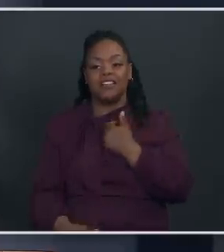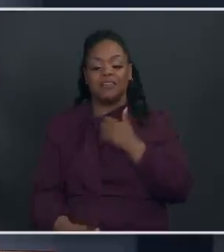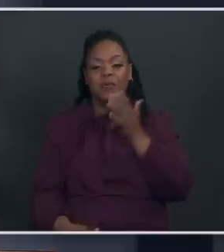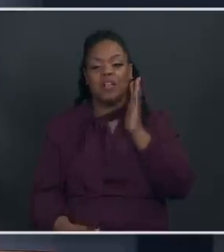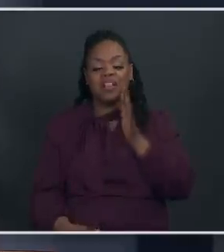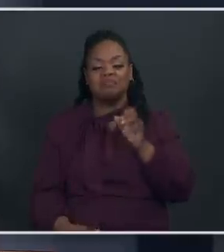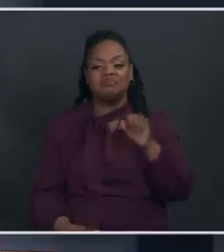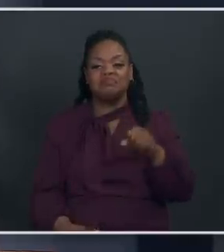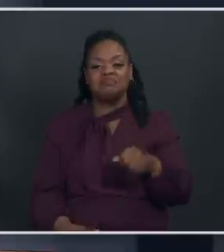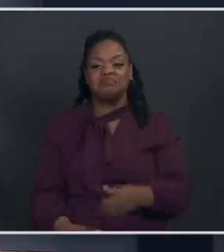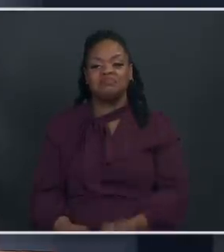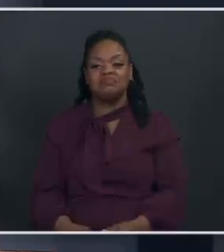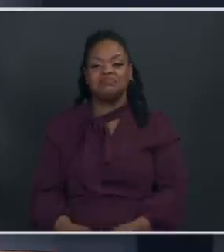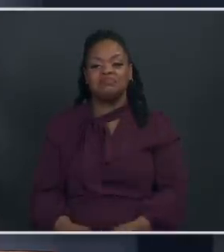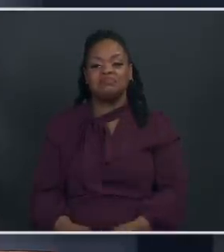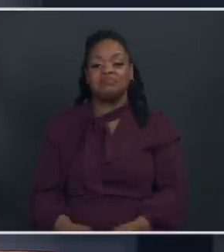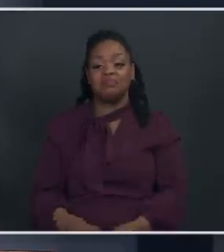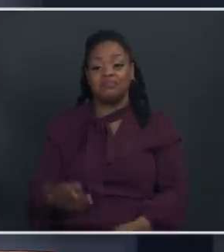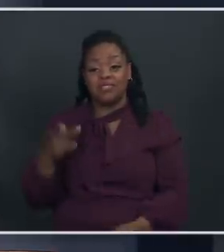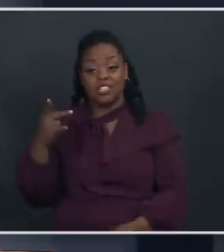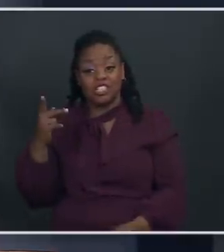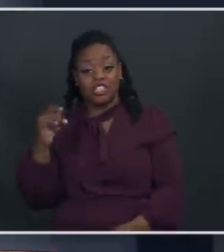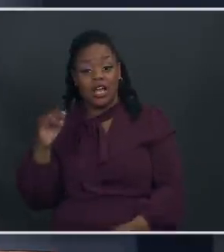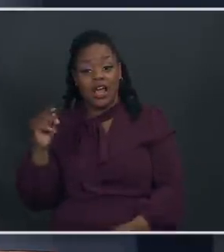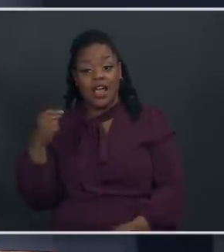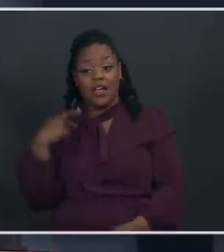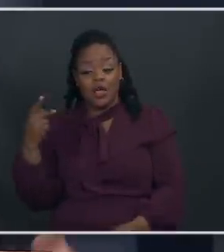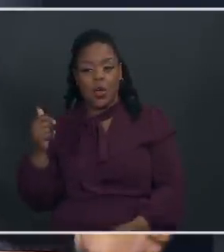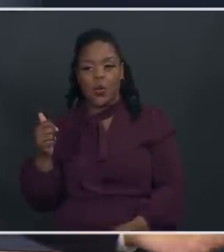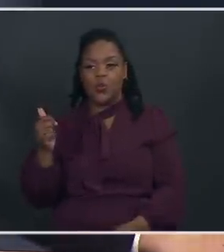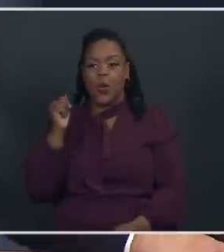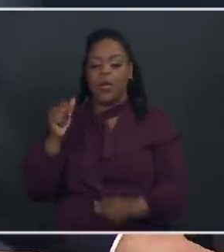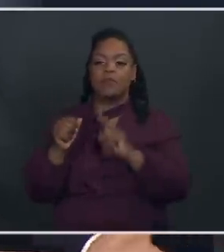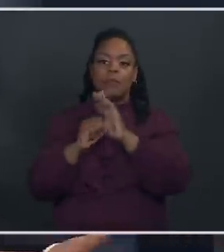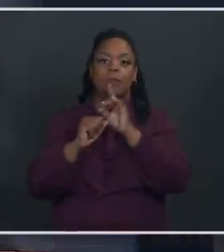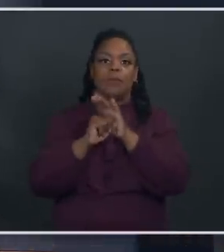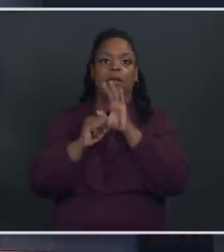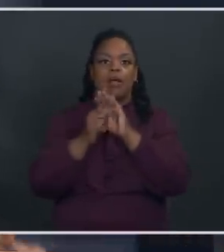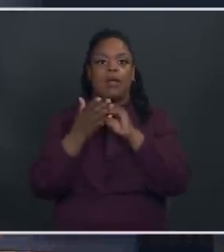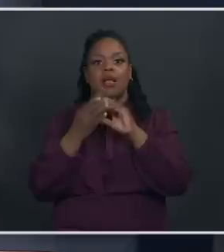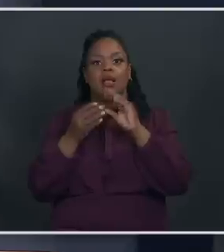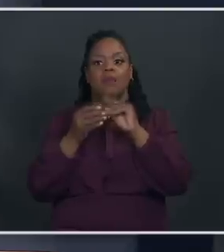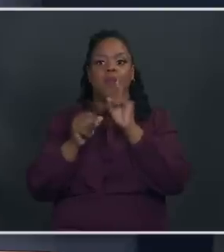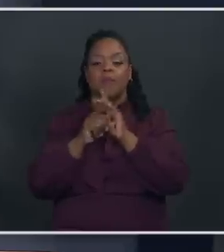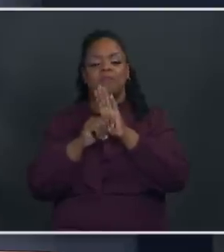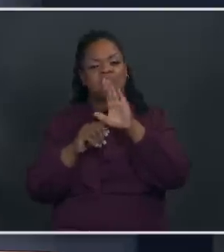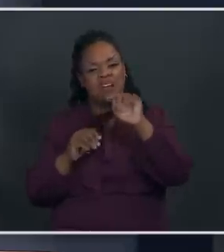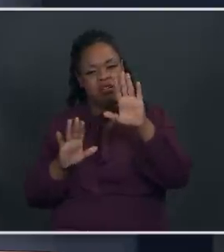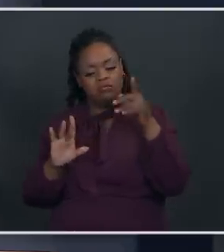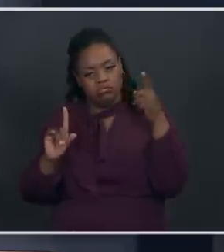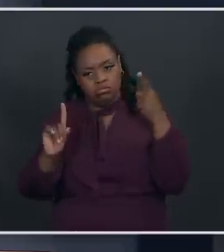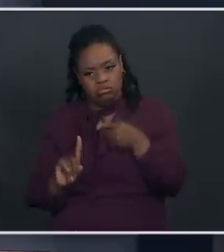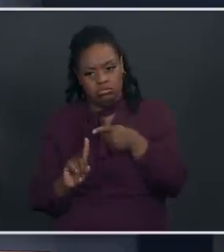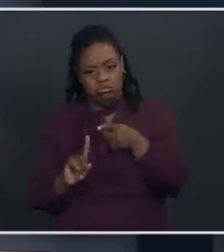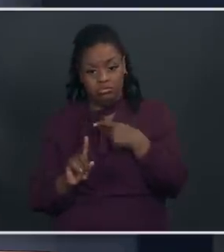throwing around a lot of big promises, but you heard what she just said, and we will work very closely. Because we're going to try to bring to the table,